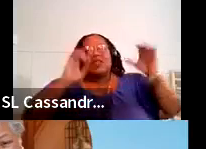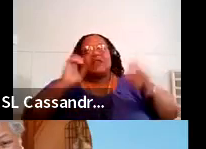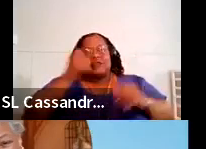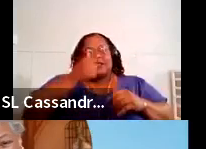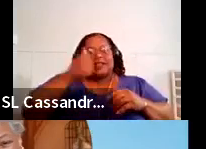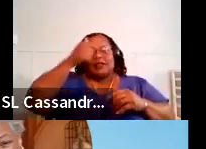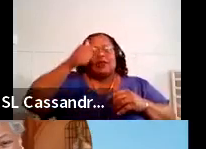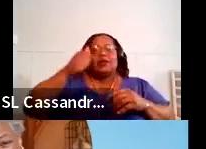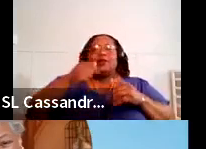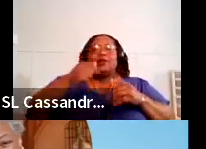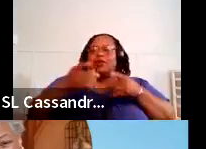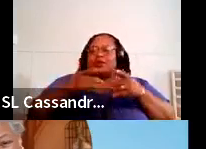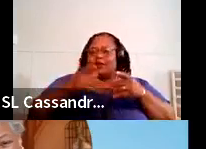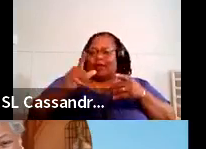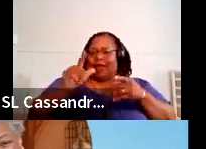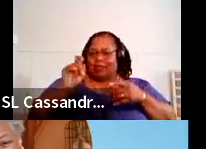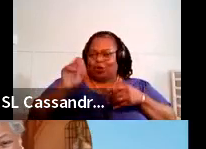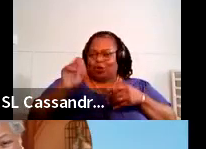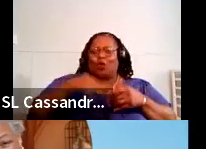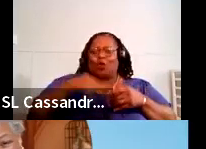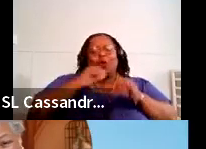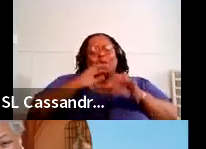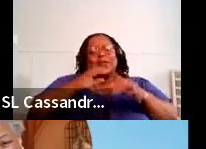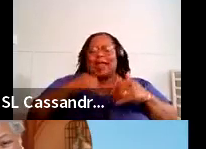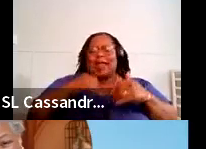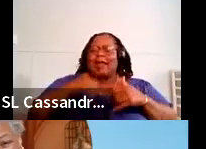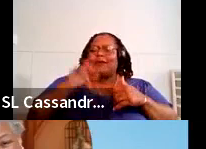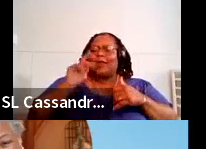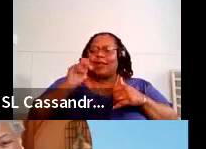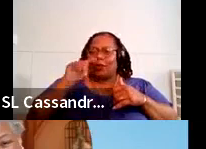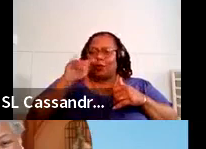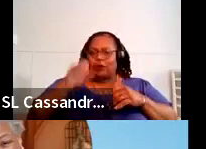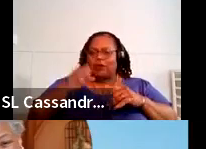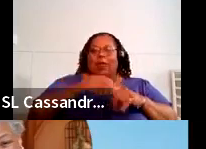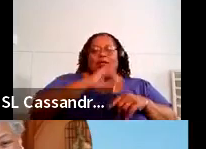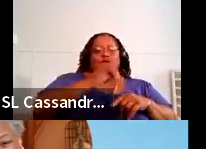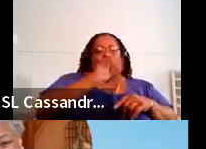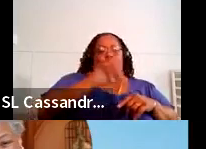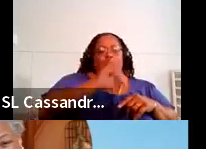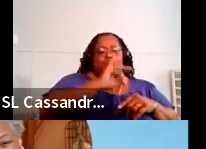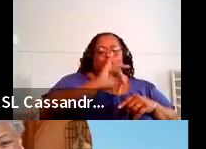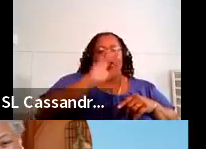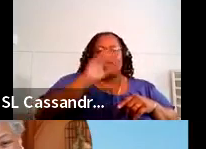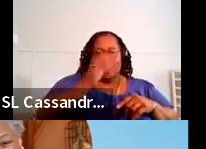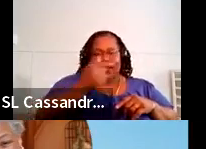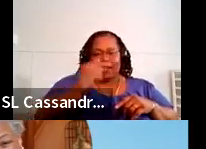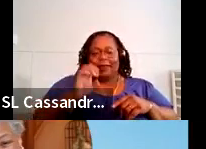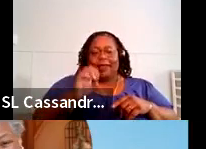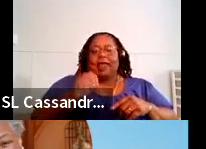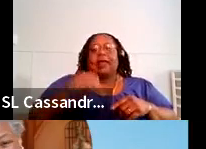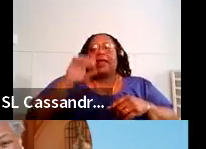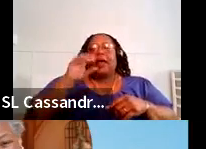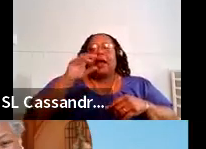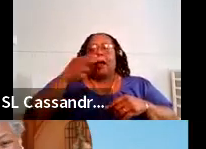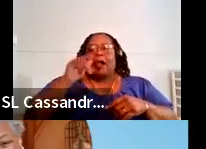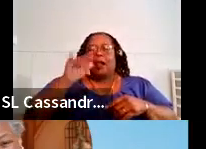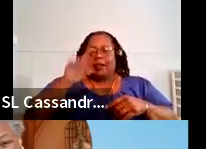Pennsylvania human relations commission's fourth and final 2022 women's history month program. Thanks to the vision